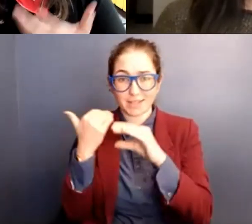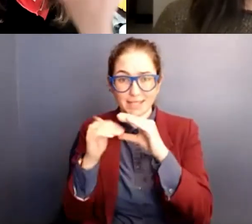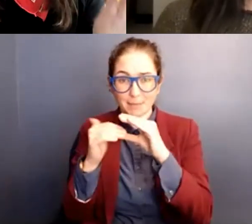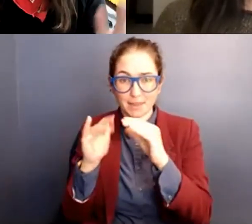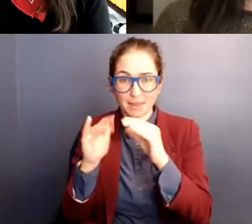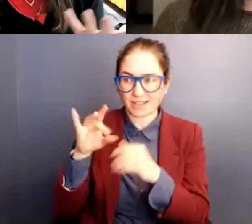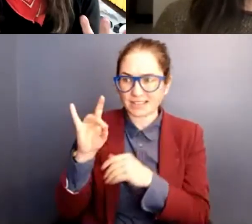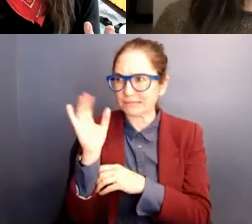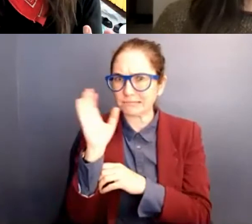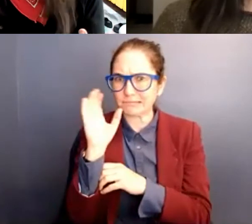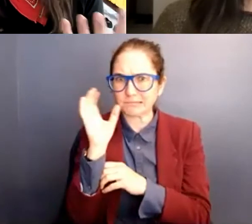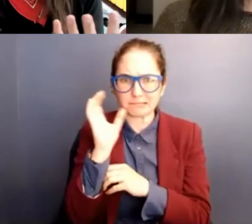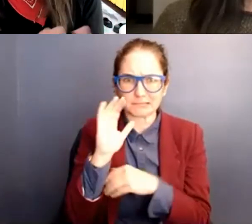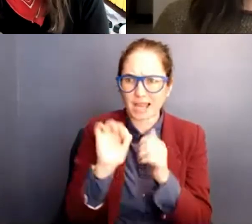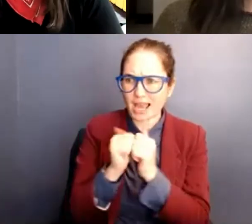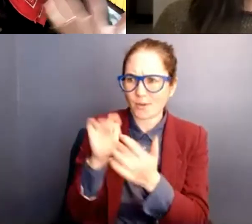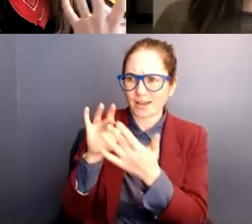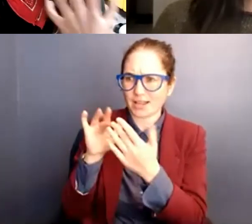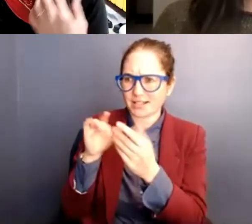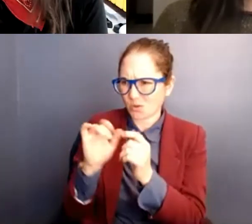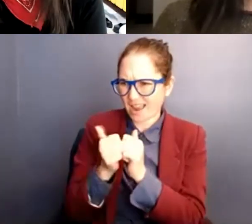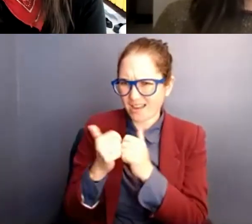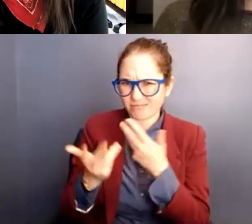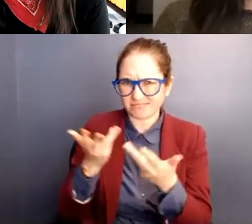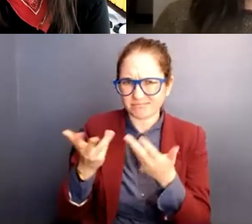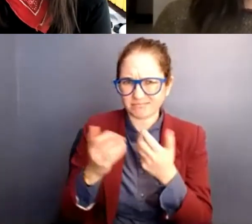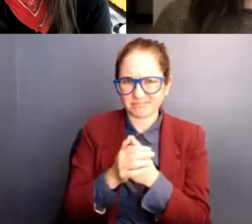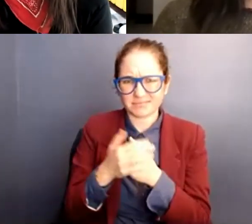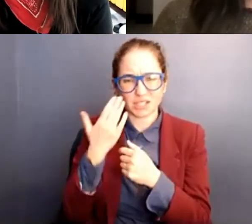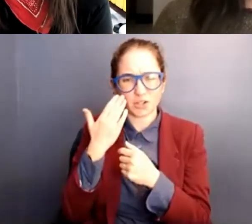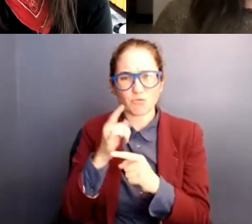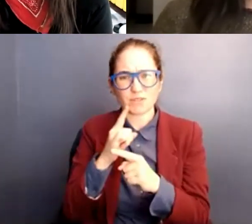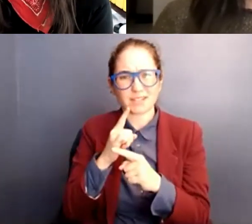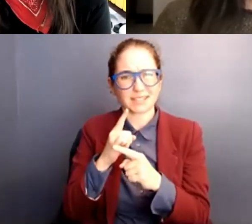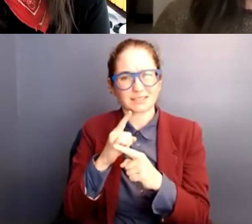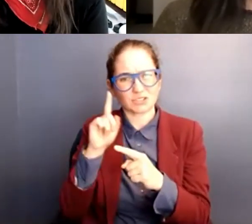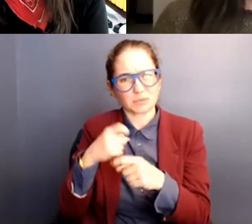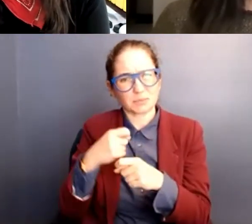I don't know how to contact you, or just like make it easy. Yeah.